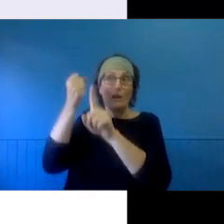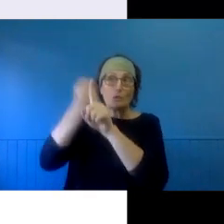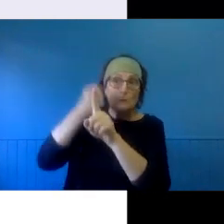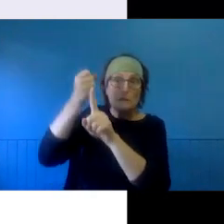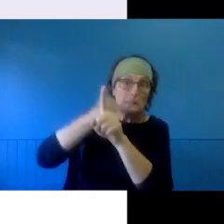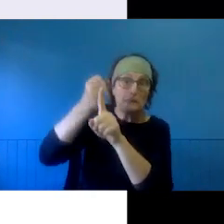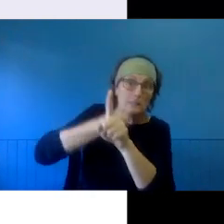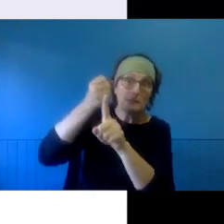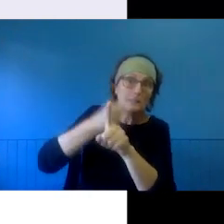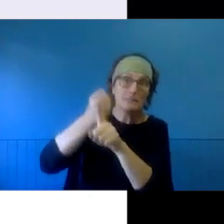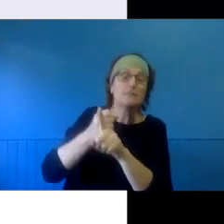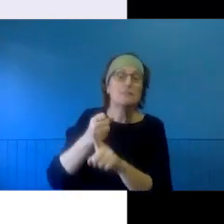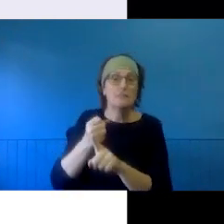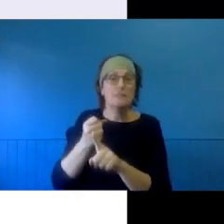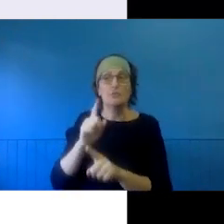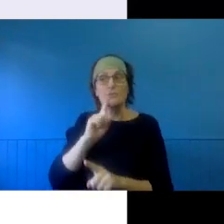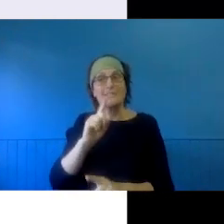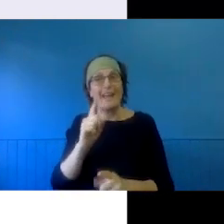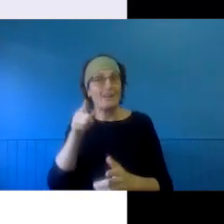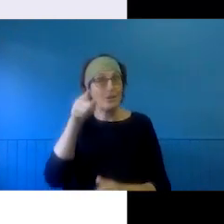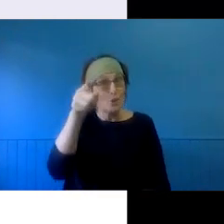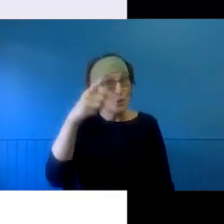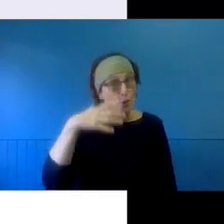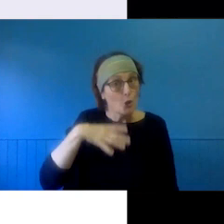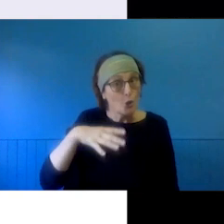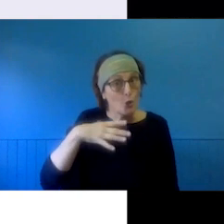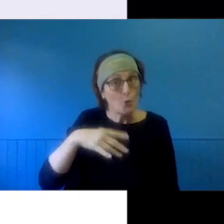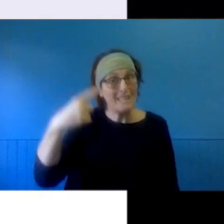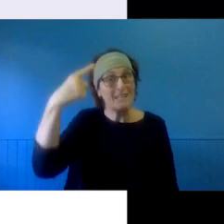collaborating, saying, "Hey, you need to consider all these cultural